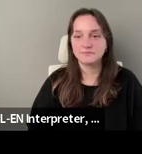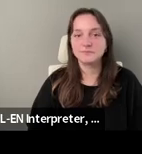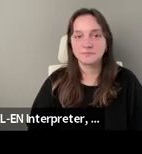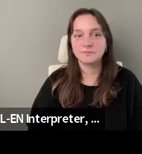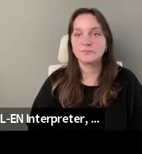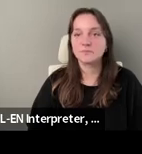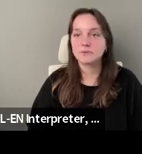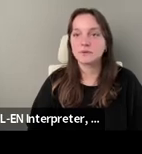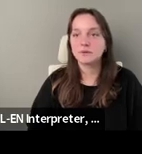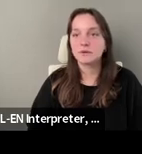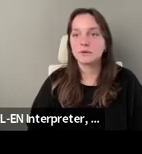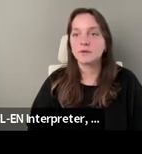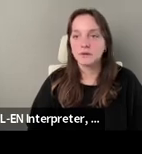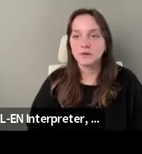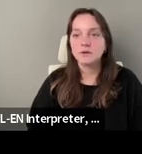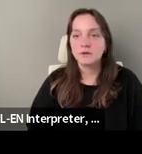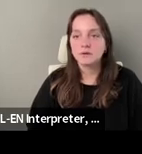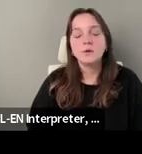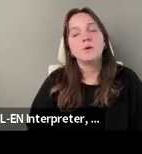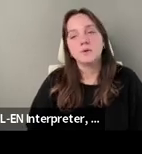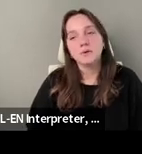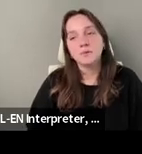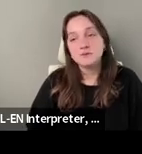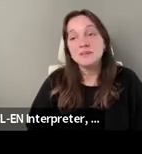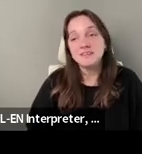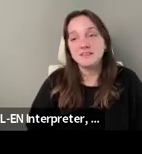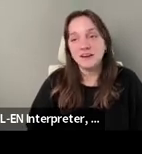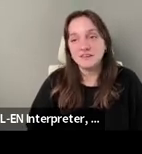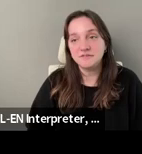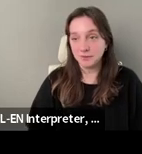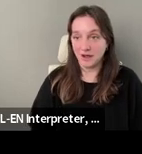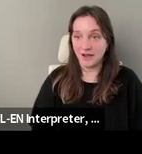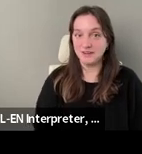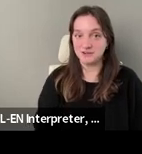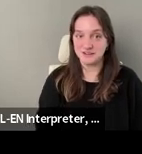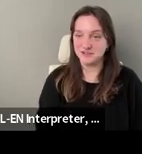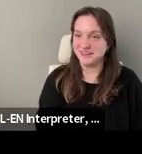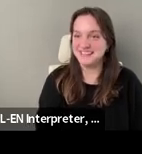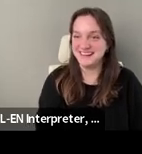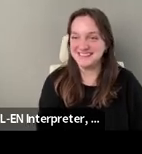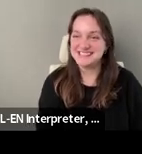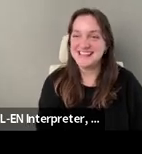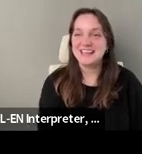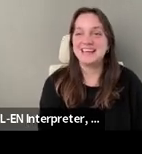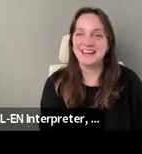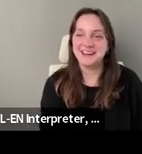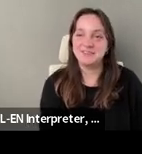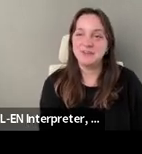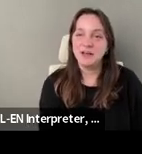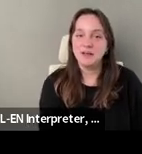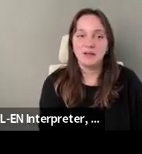Which means that a lot of deaf people have intersectional identities. They have their